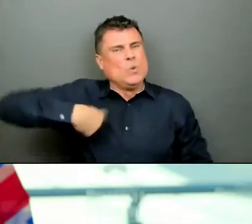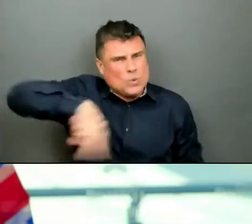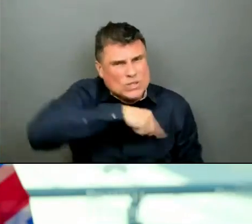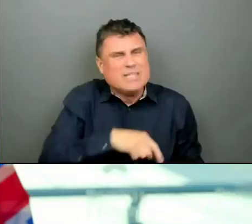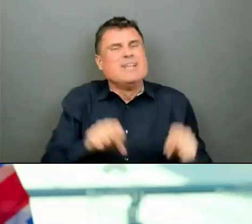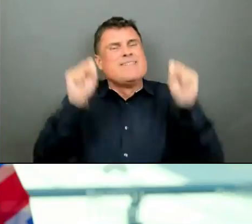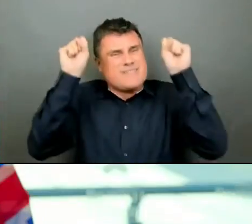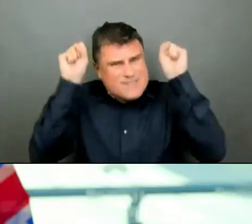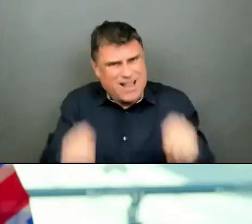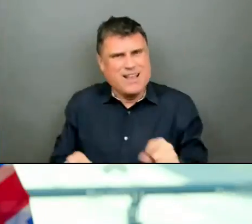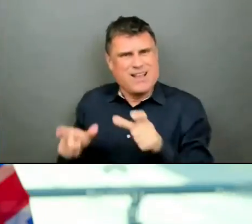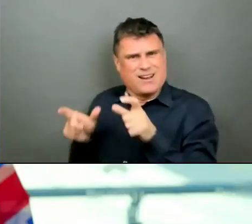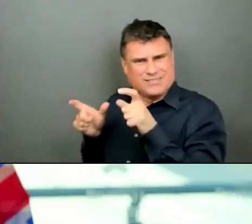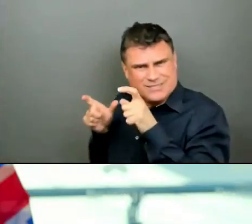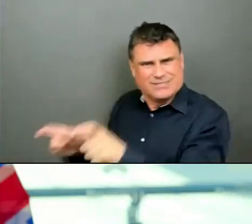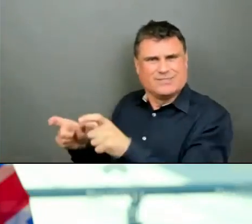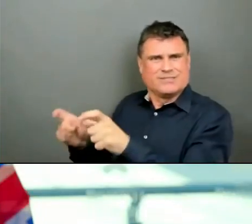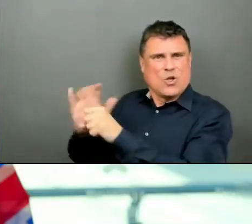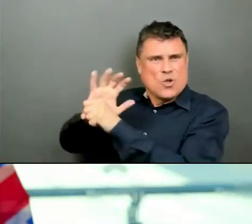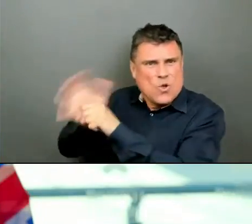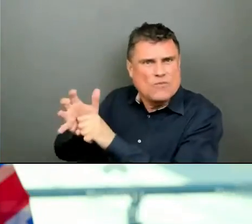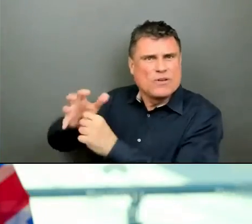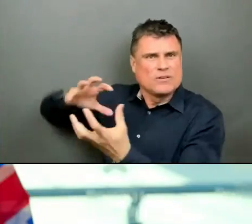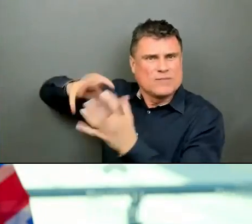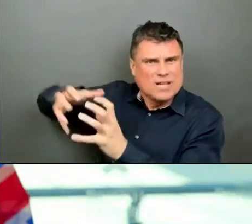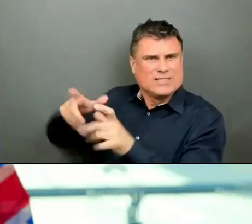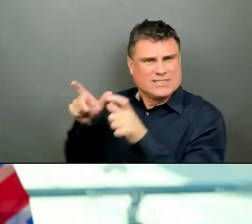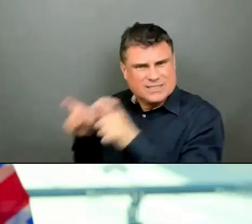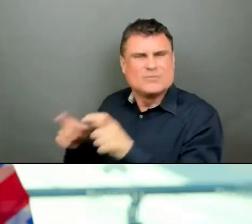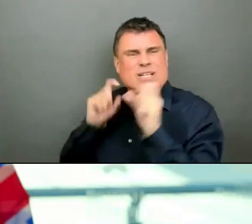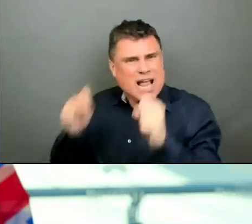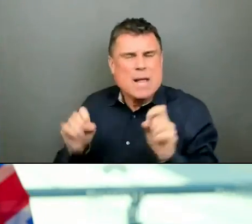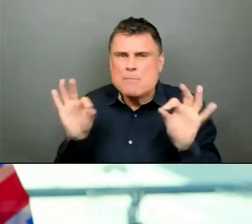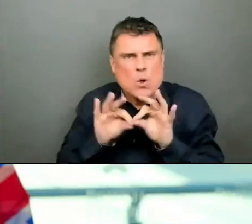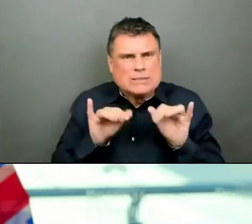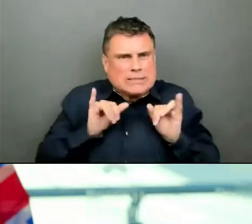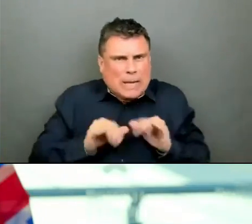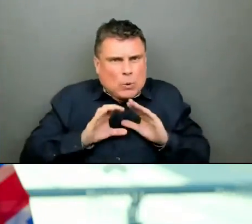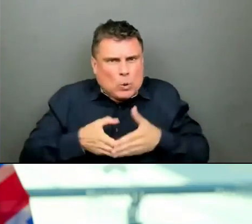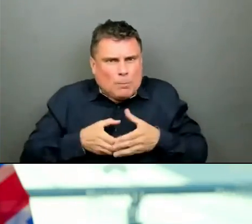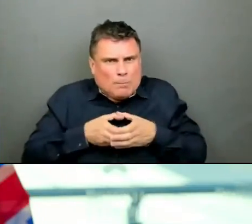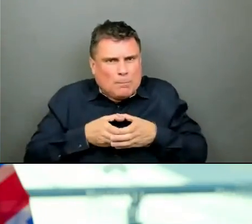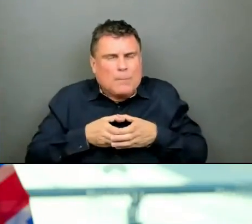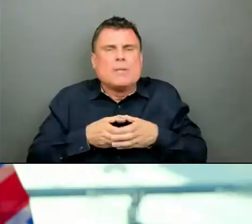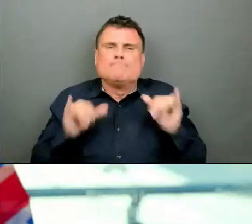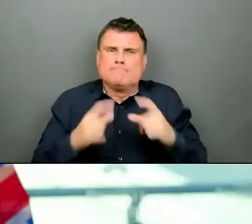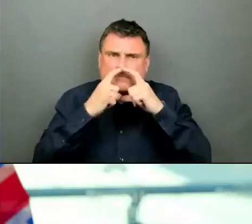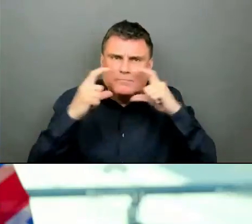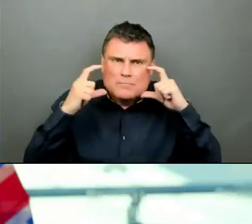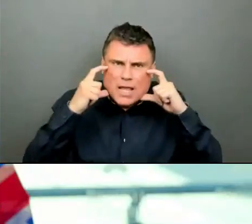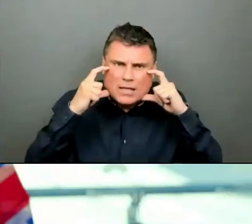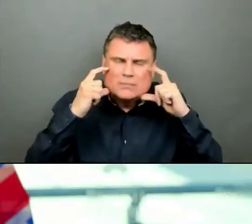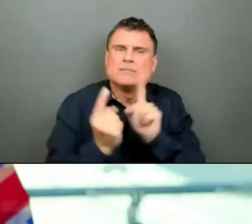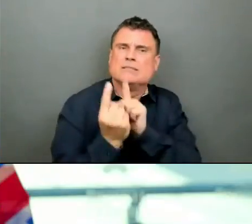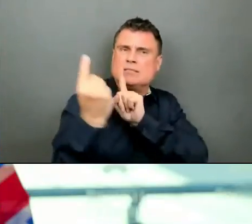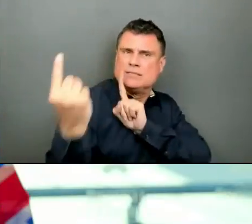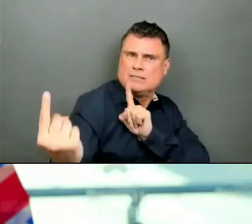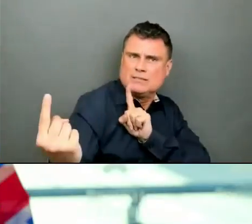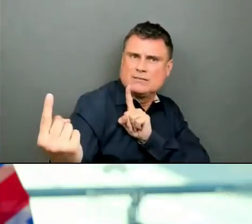connections, safe connections, wearing masks, keeping our distance, staying outside rather than inside.